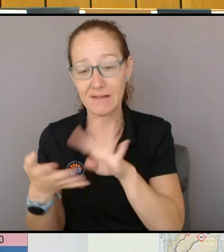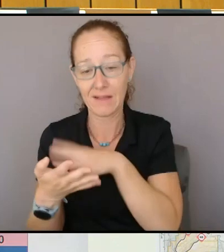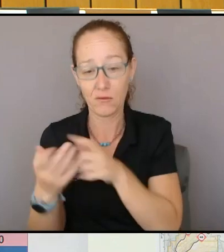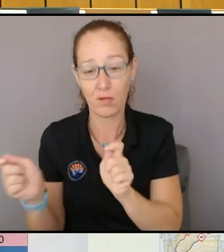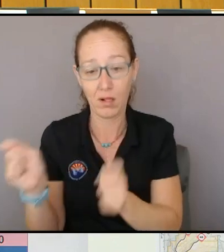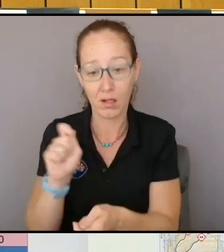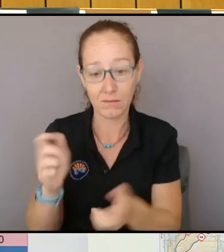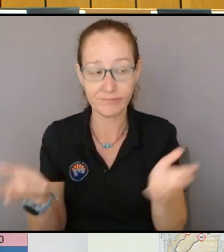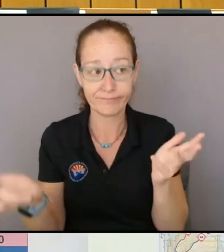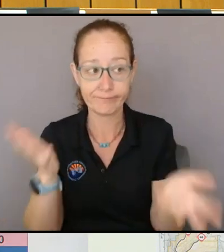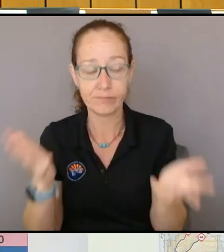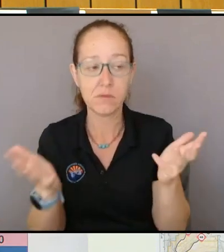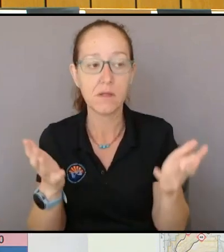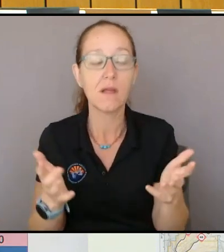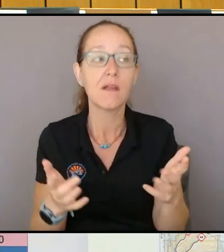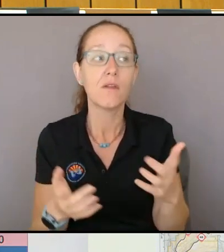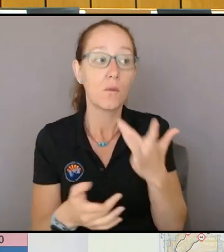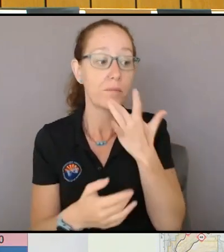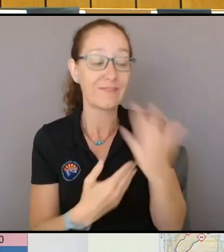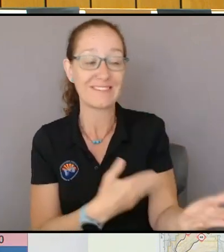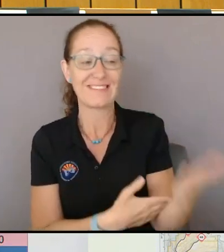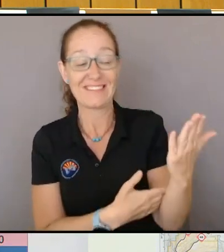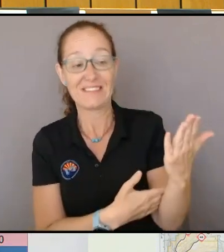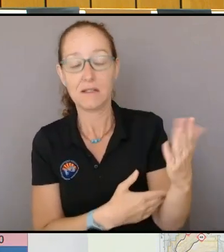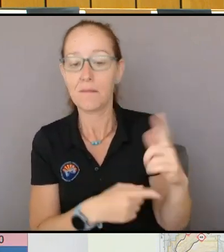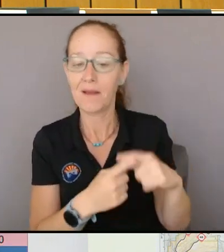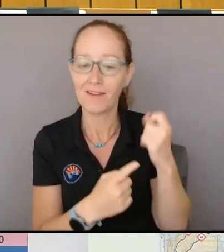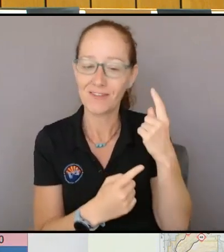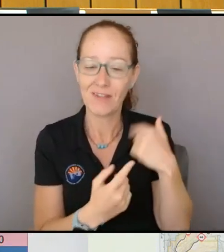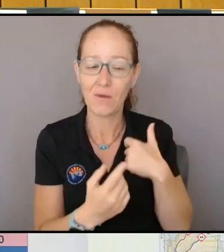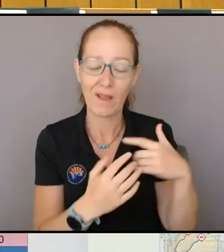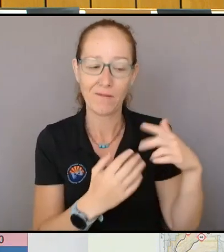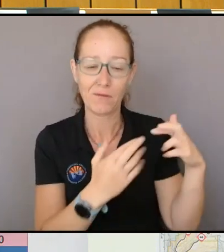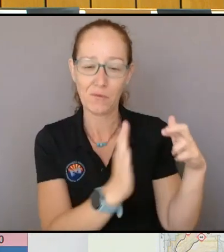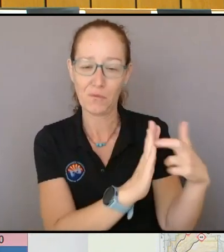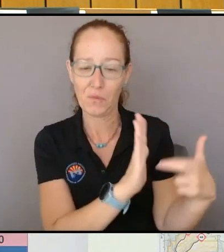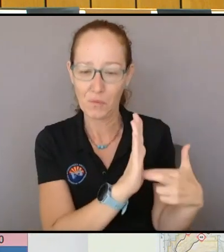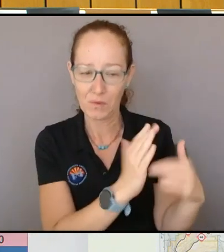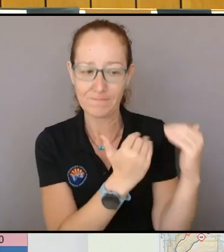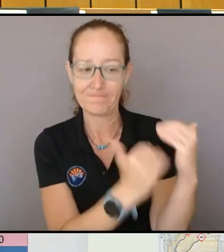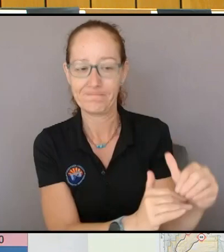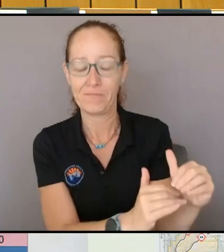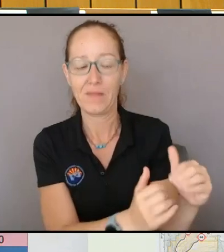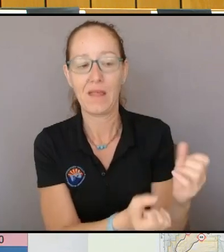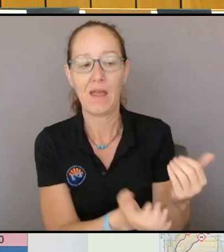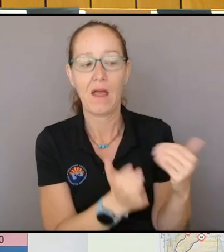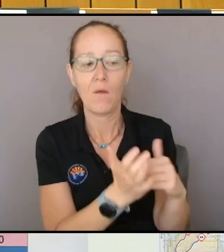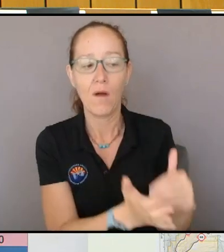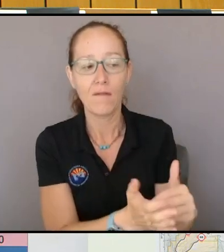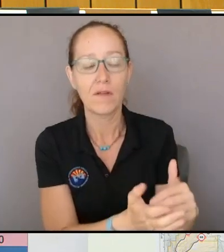if we can use them all day, then we may not be able to use them during the heat of the day. We're not worried about that